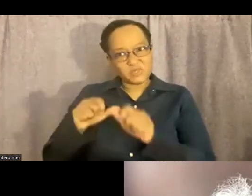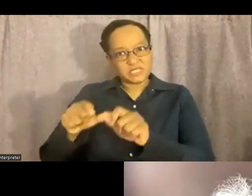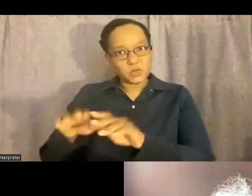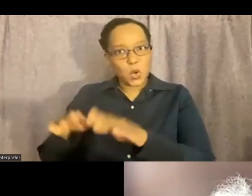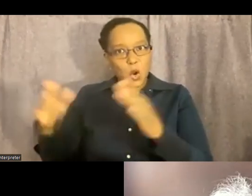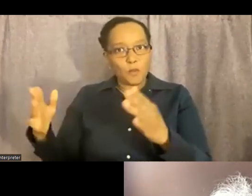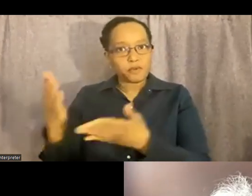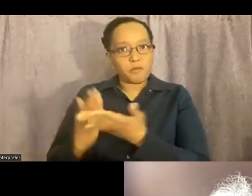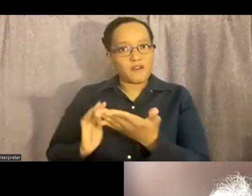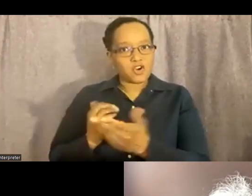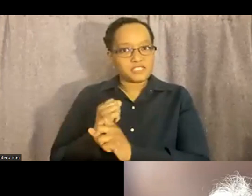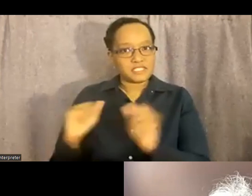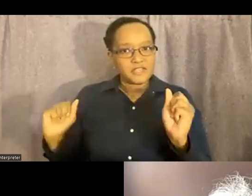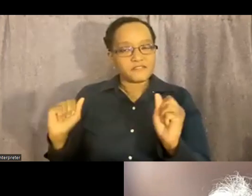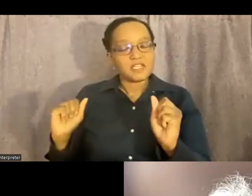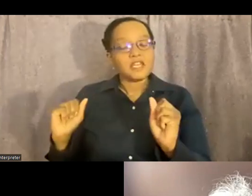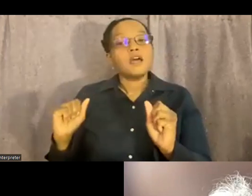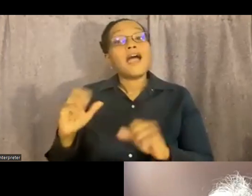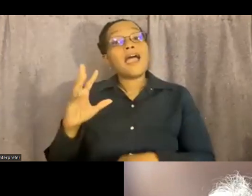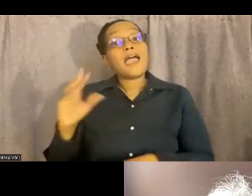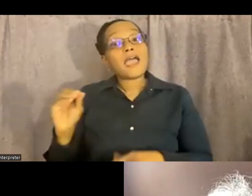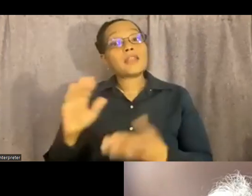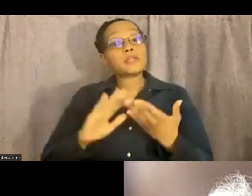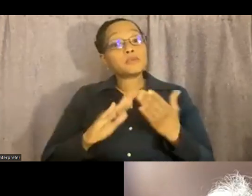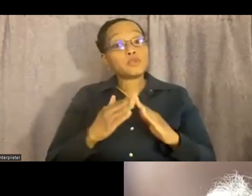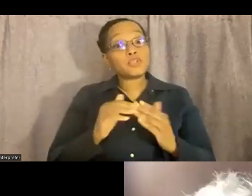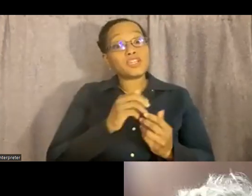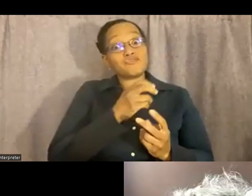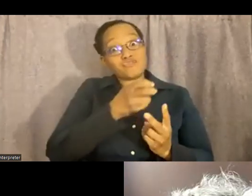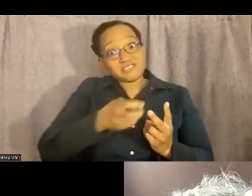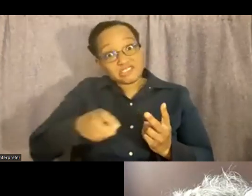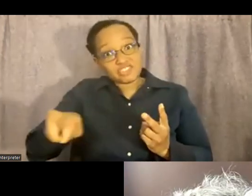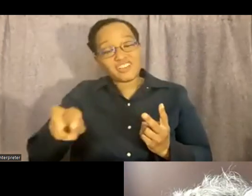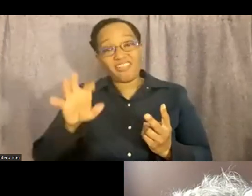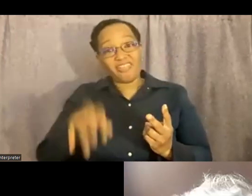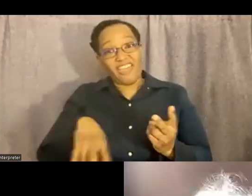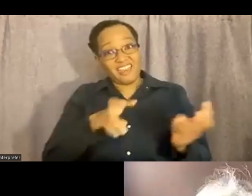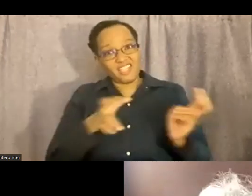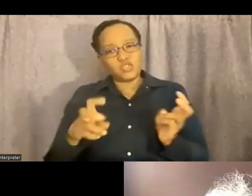And, community transitions is an issue that we should always be talking about.